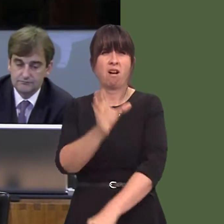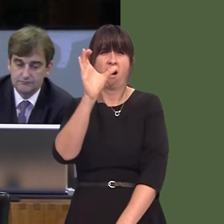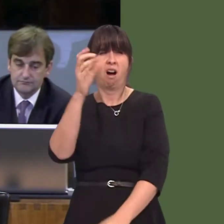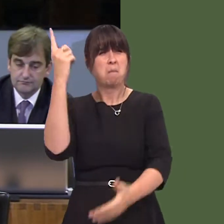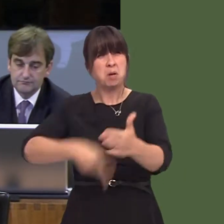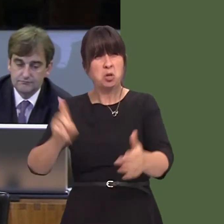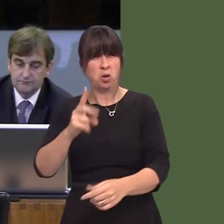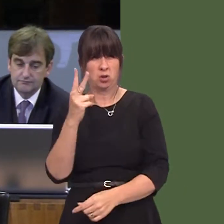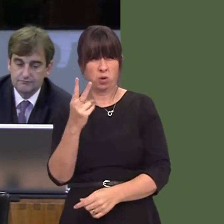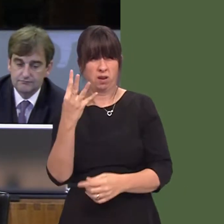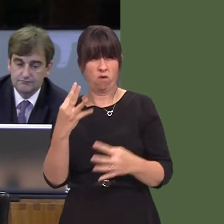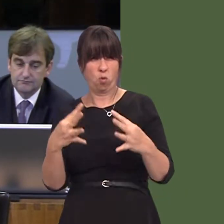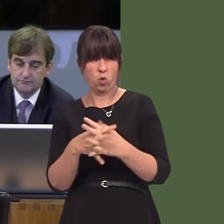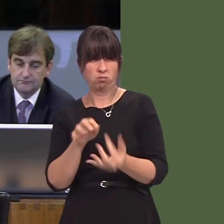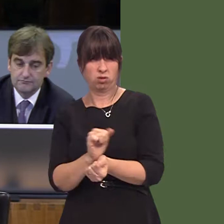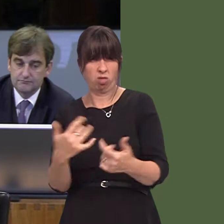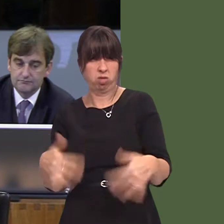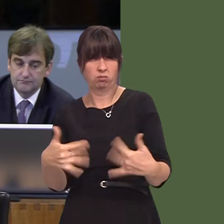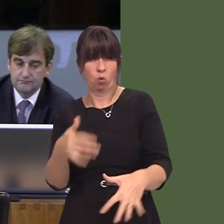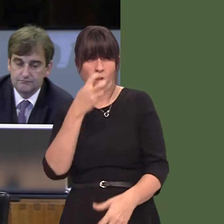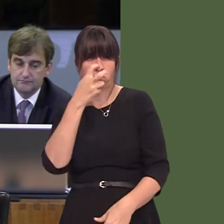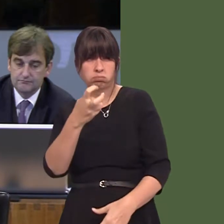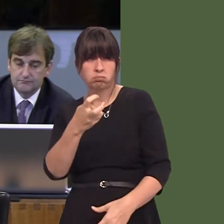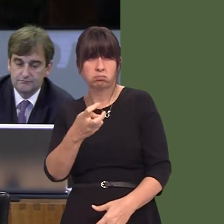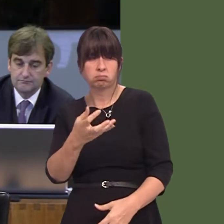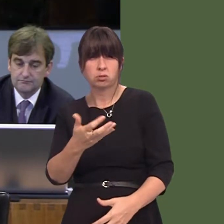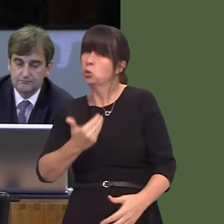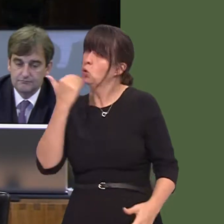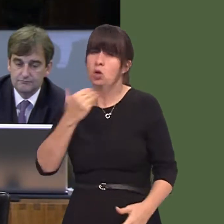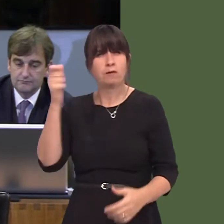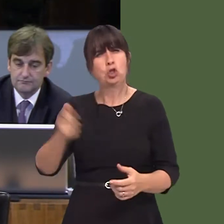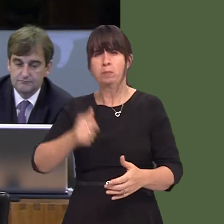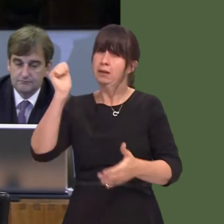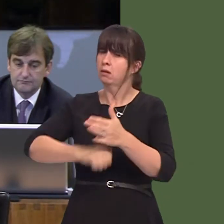That cannot be right, First Minister. Thatís the most that could have been attributed to that particular individual.